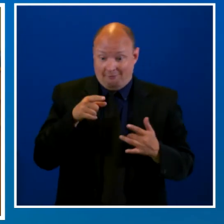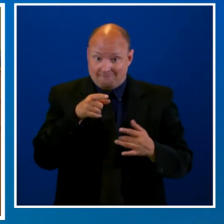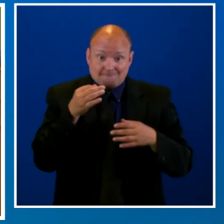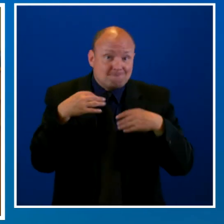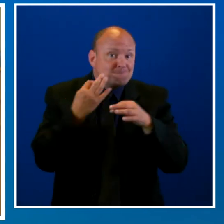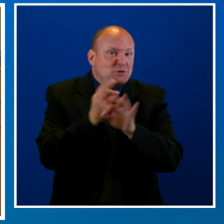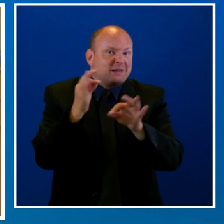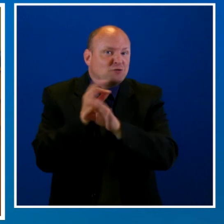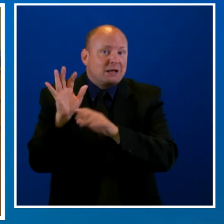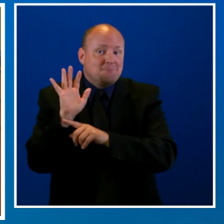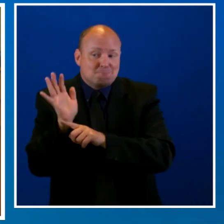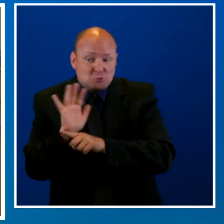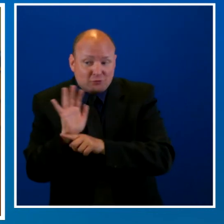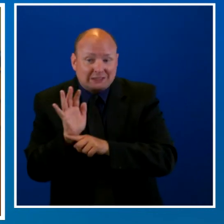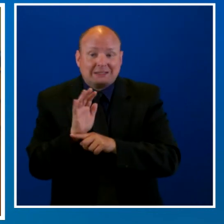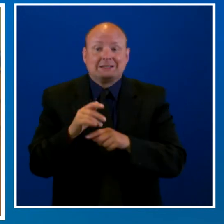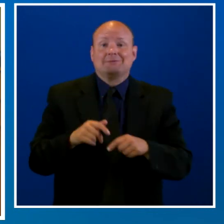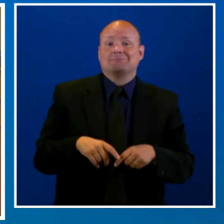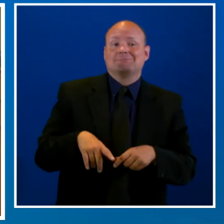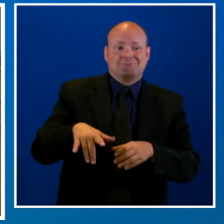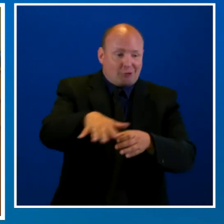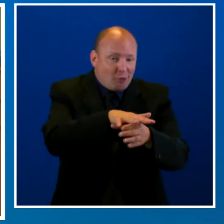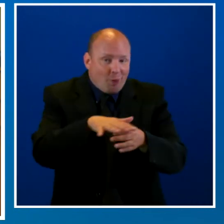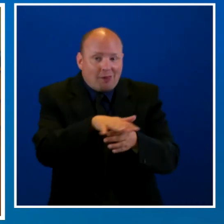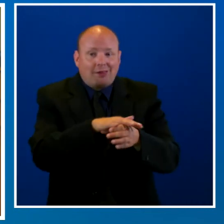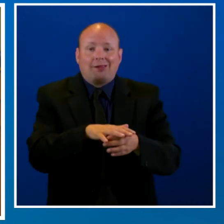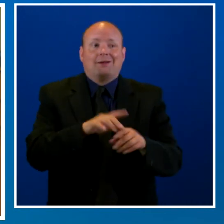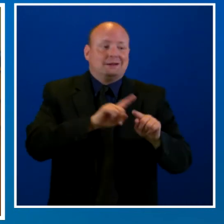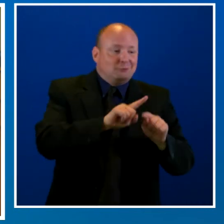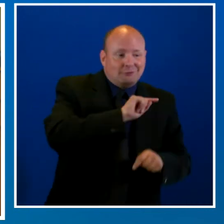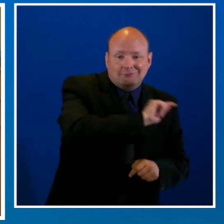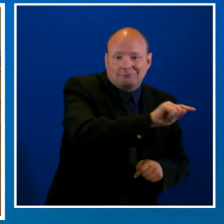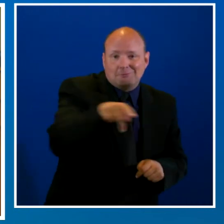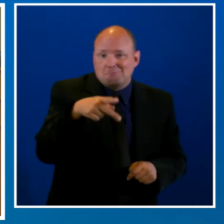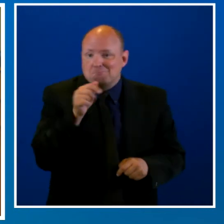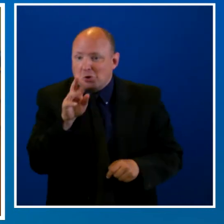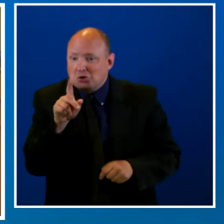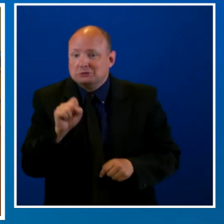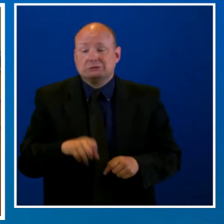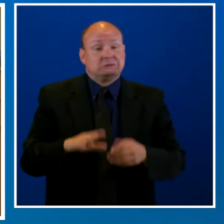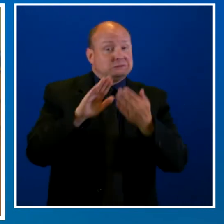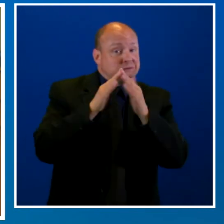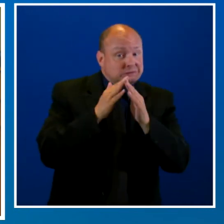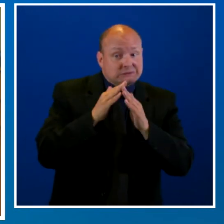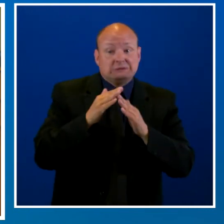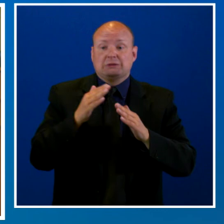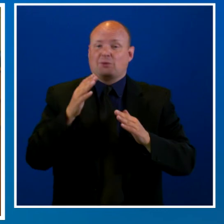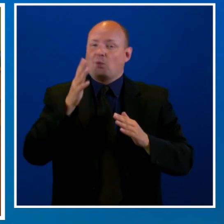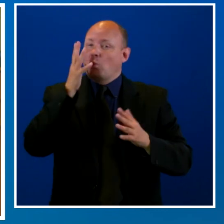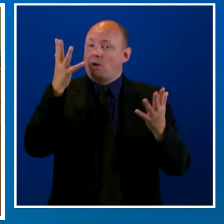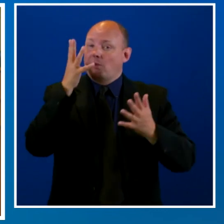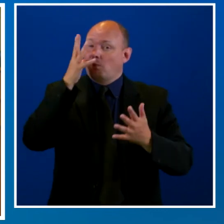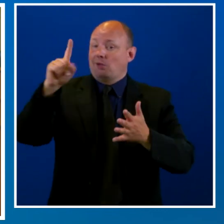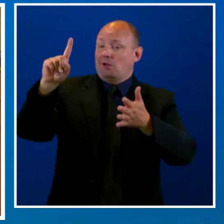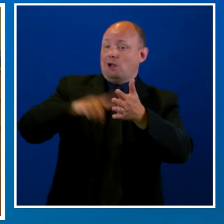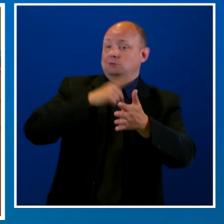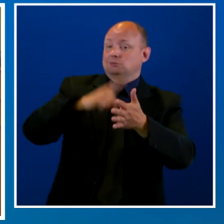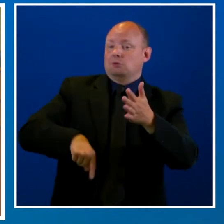new neighborhood focus events, the city has canceled its annual concert series this summer.